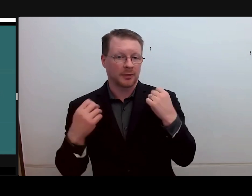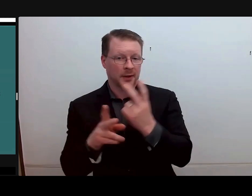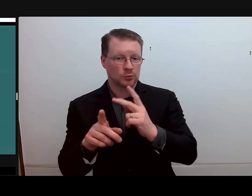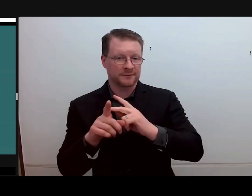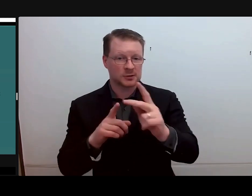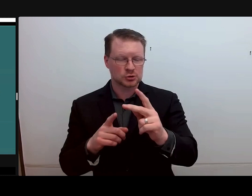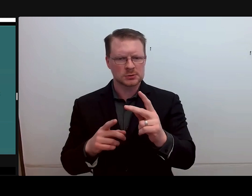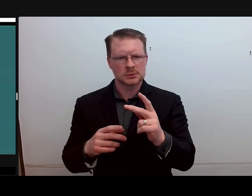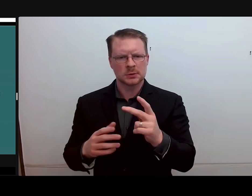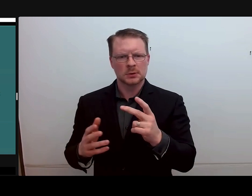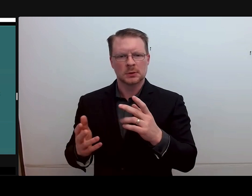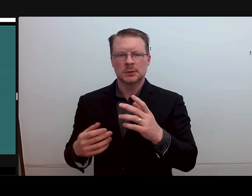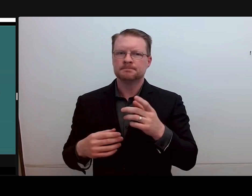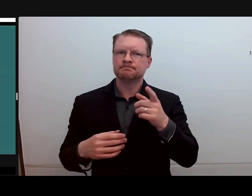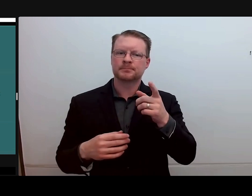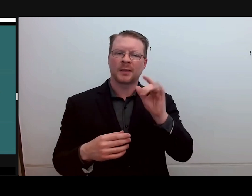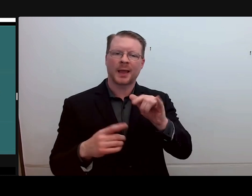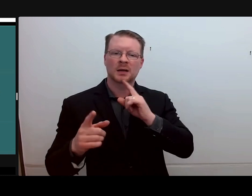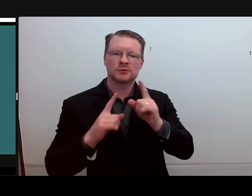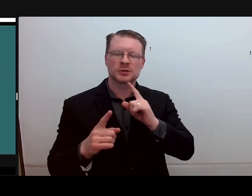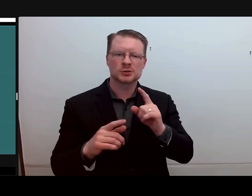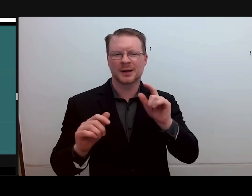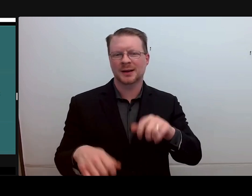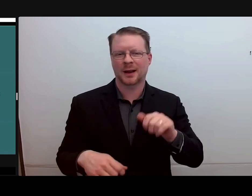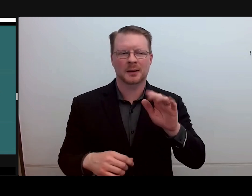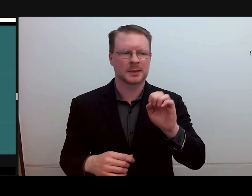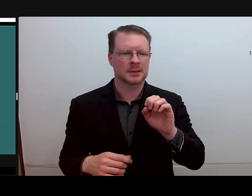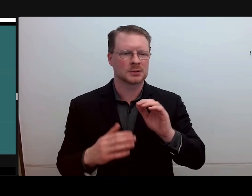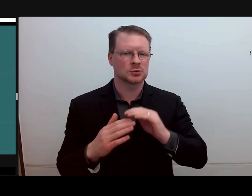about what their interests are in the health professions--